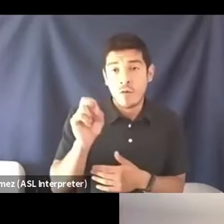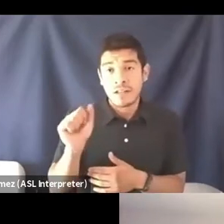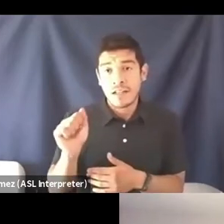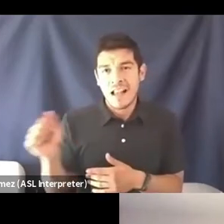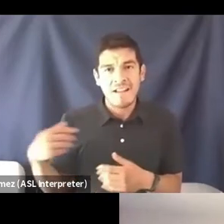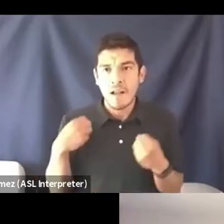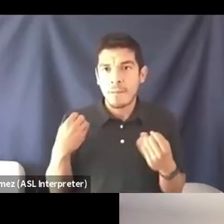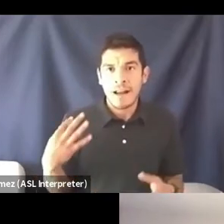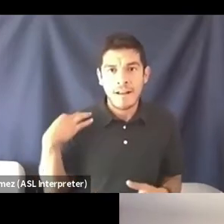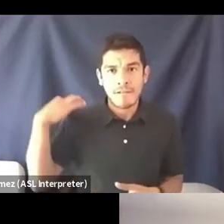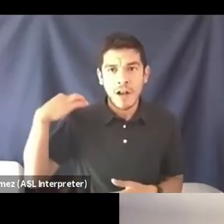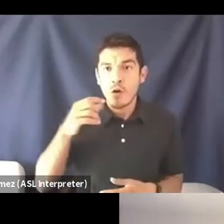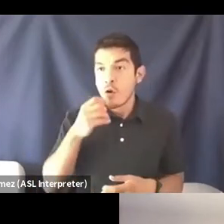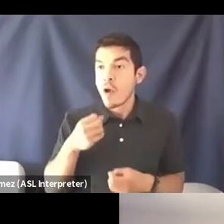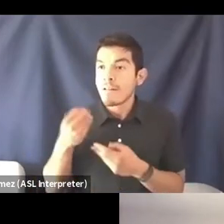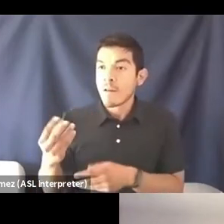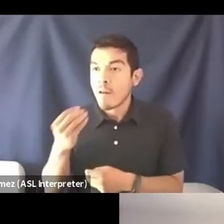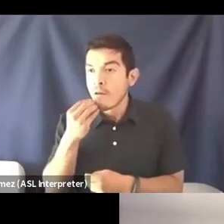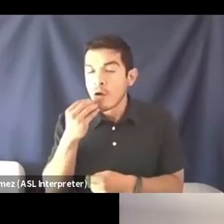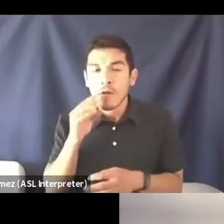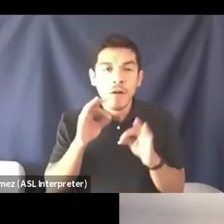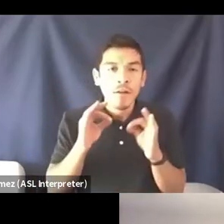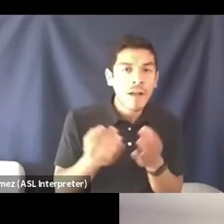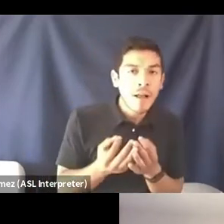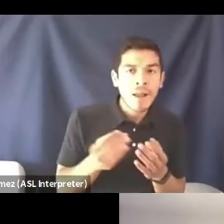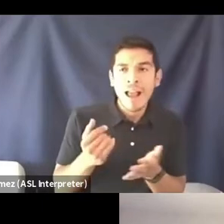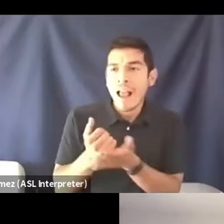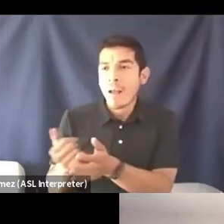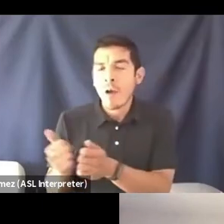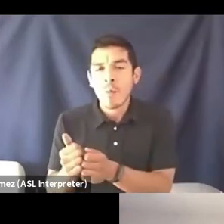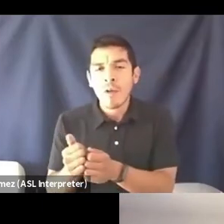who delivered food for the family. And also help them with translation, things like that.